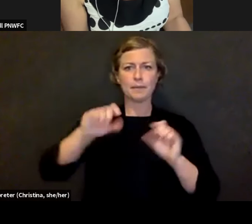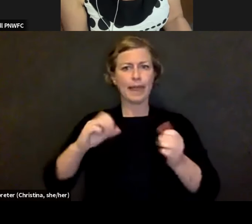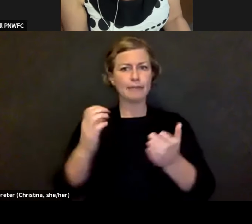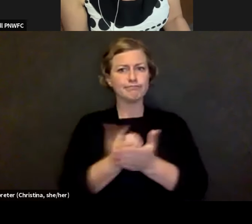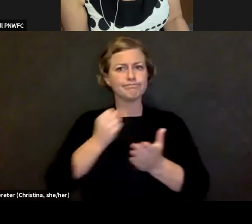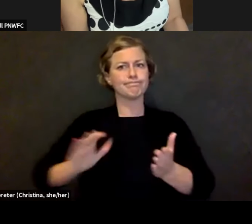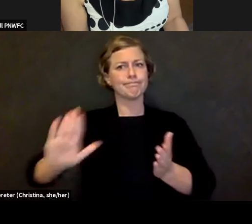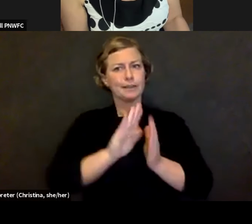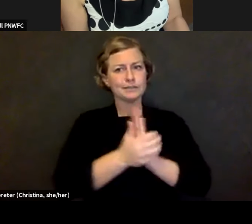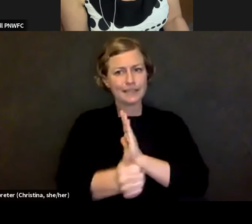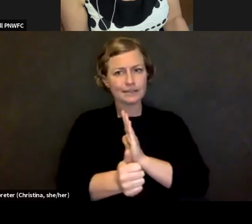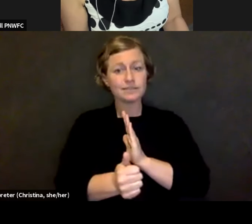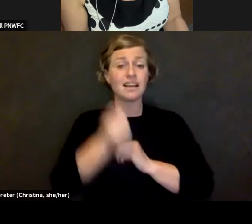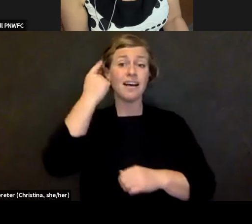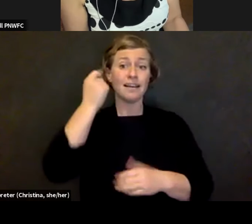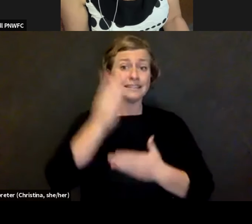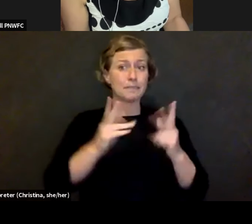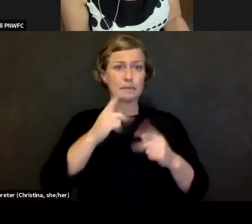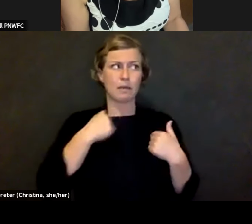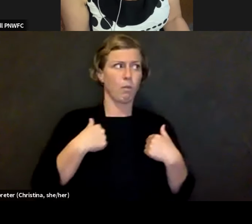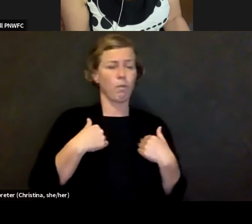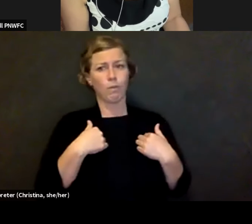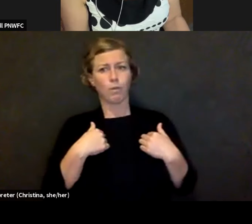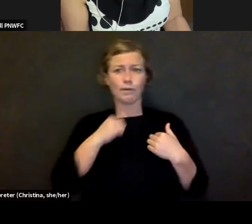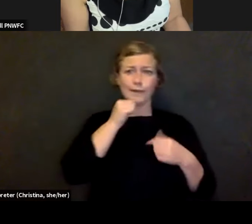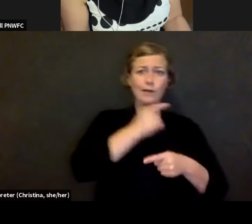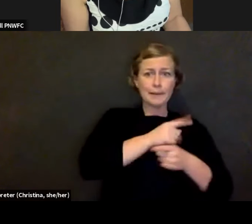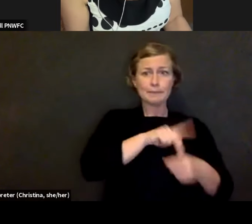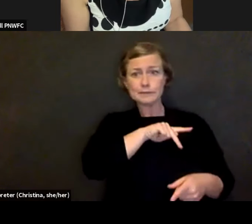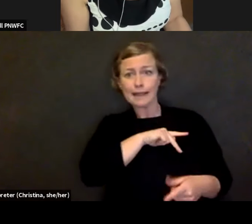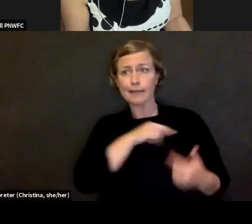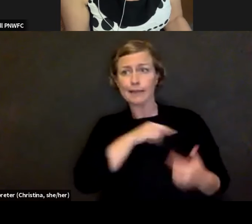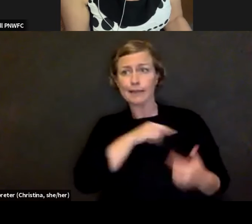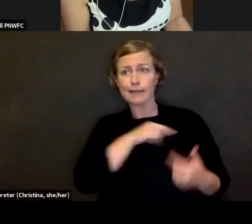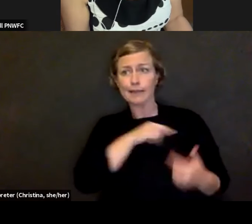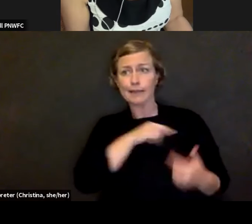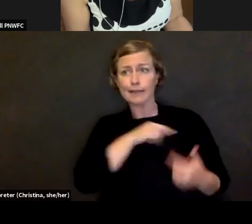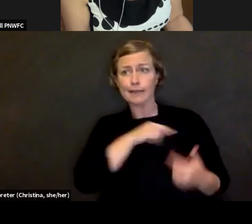take a minute, I'll just say, you know, you had a question of how people can use their skills